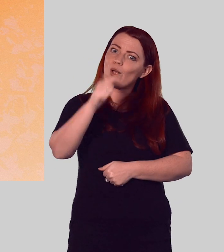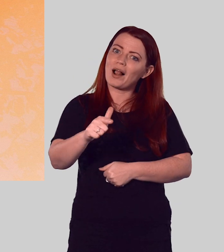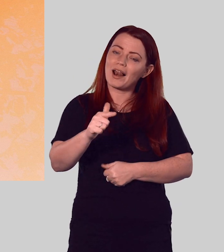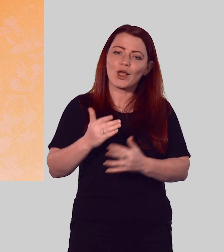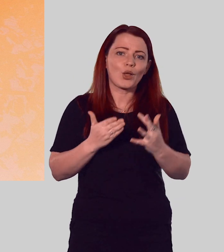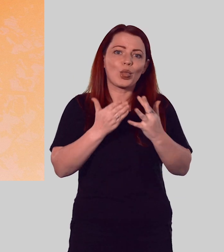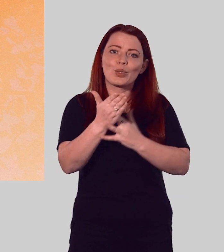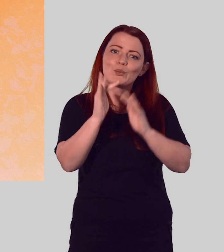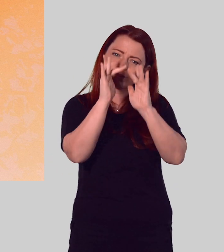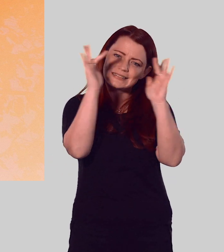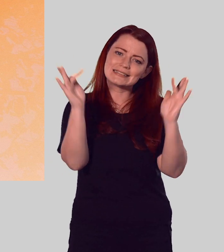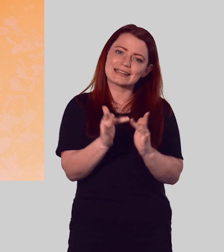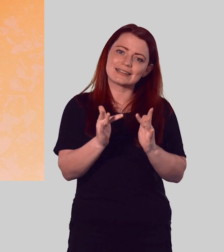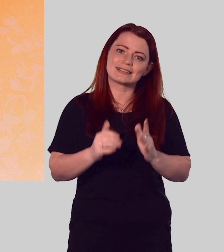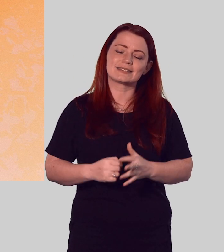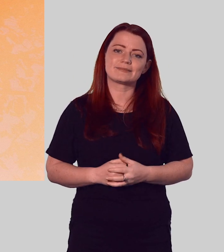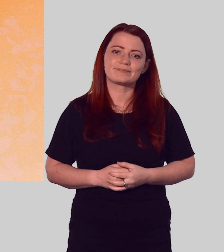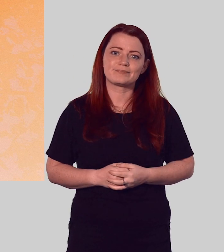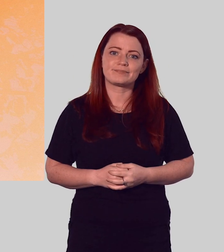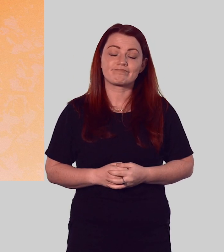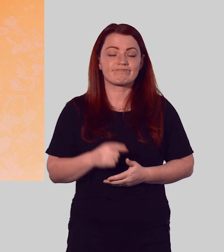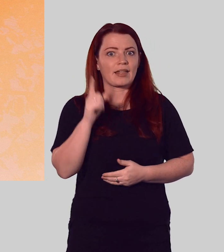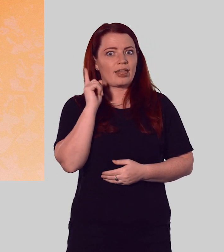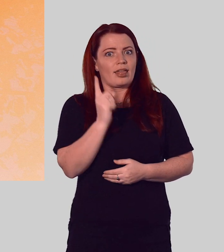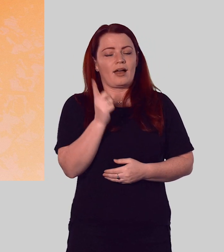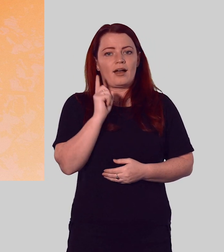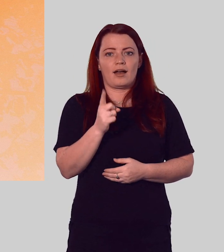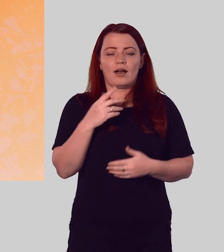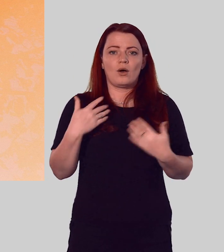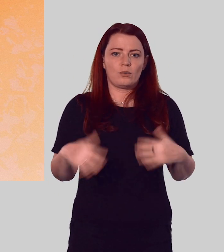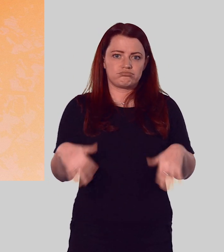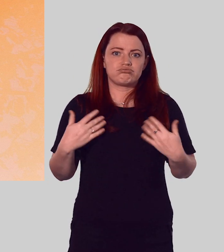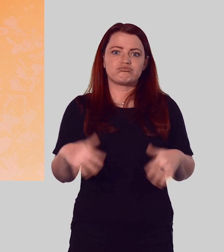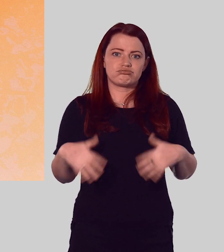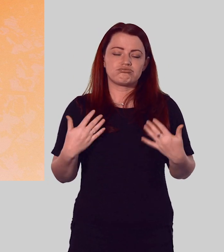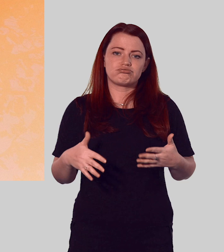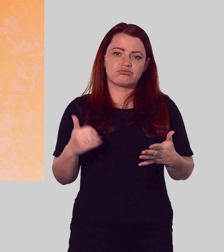the internet and that has been an amazing